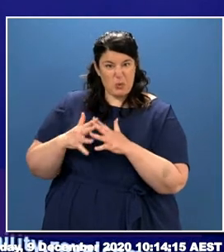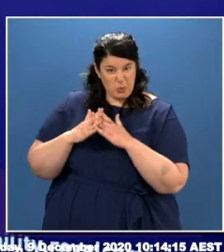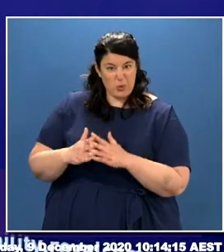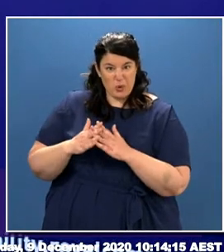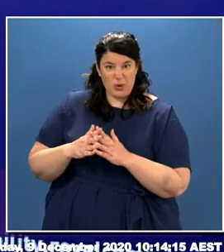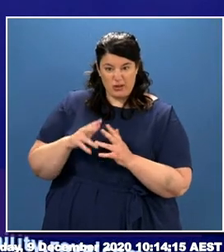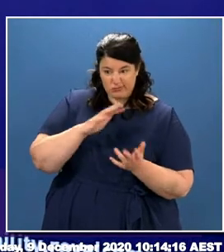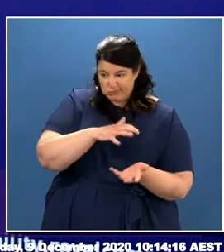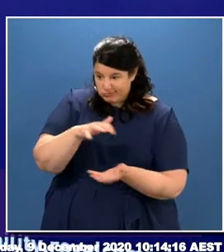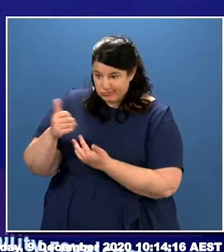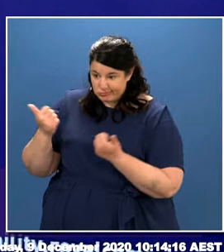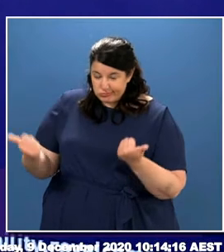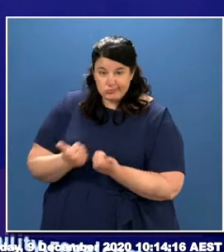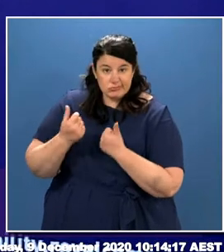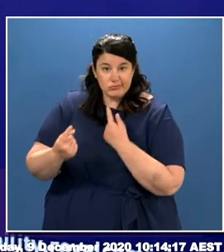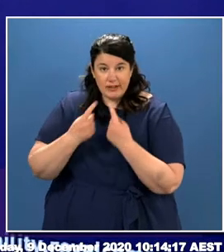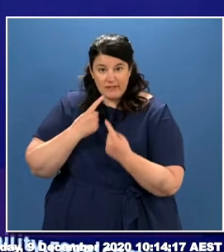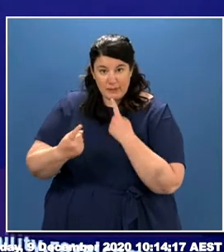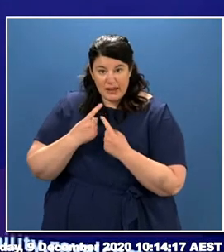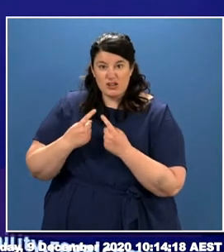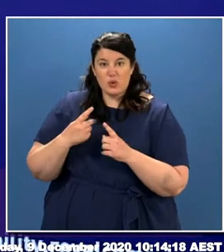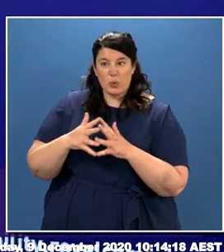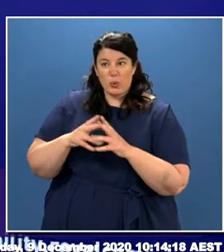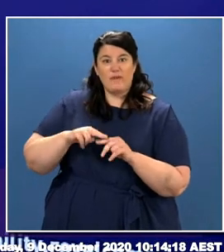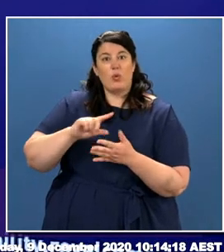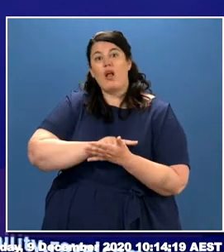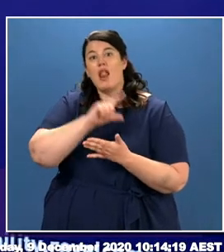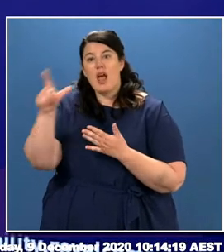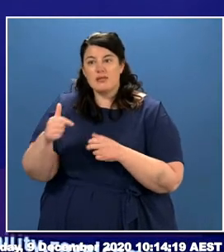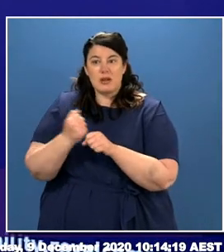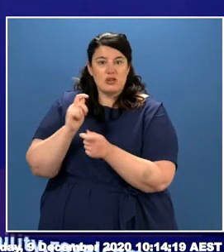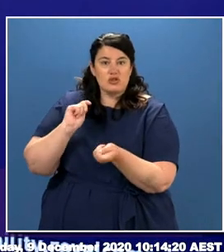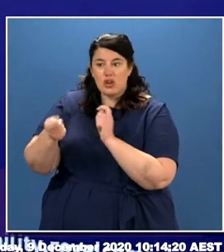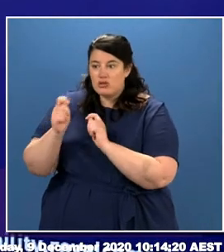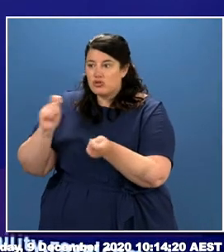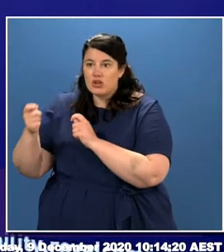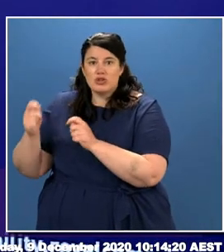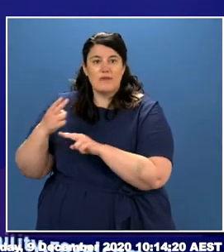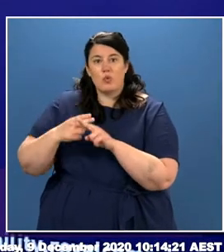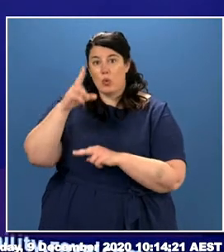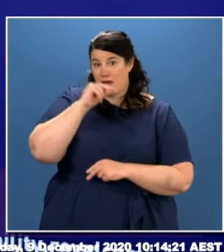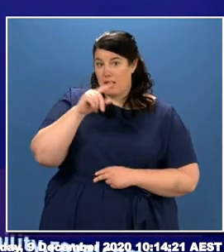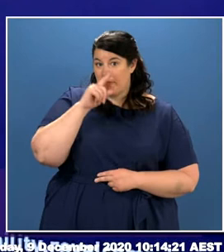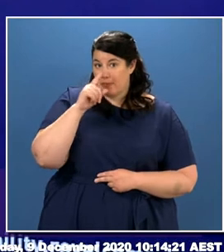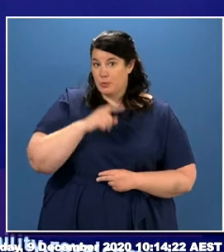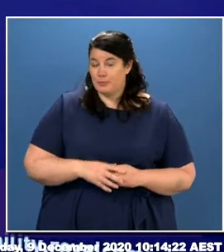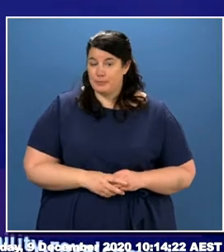should have some long-term benefits. So we're very grateful for that to have been done and for you giving your evidence today.